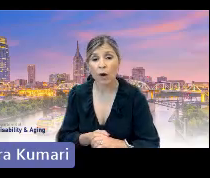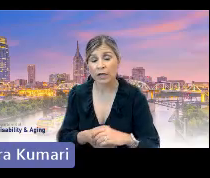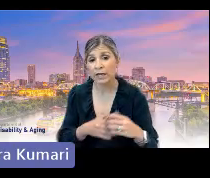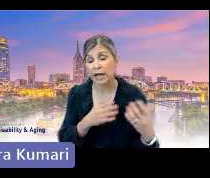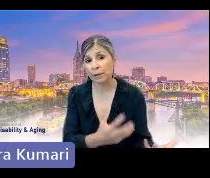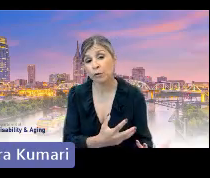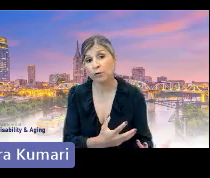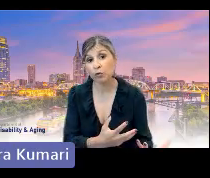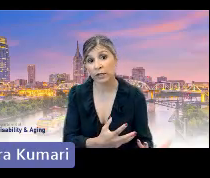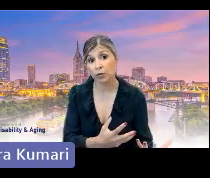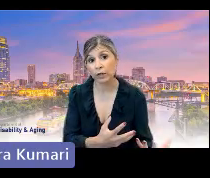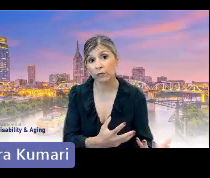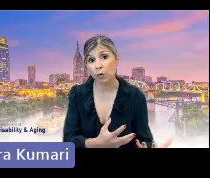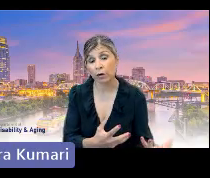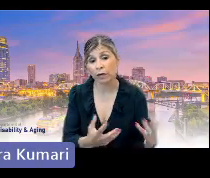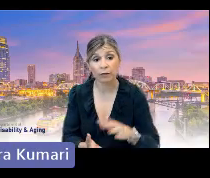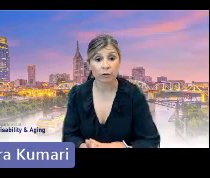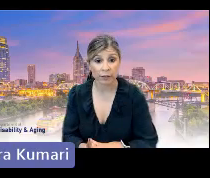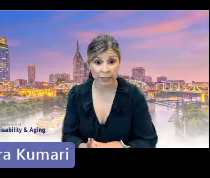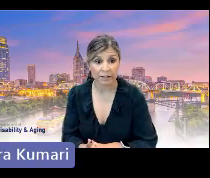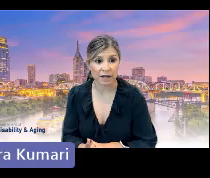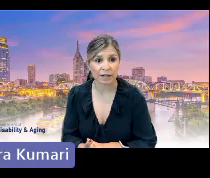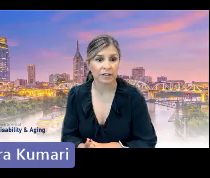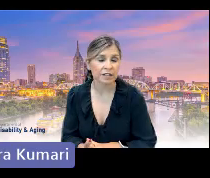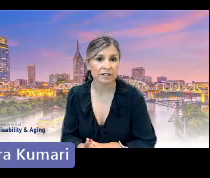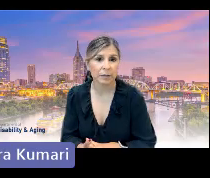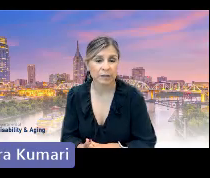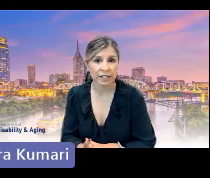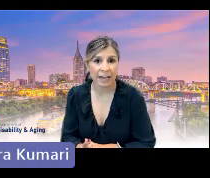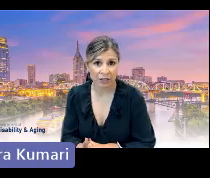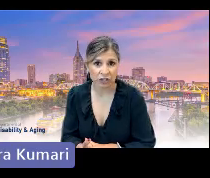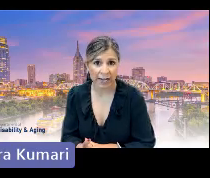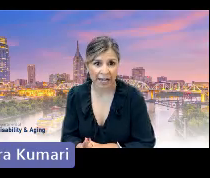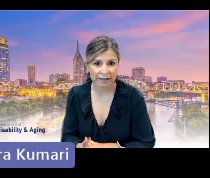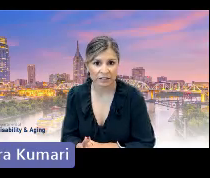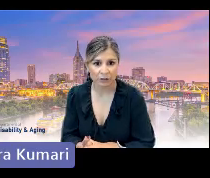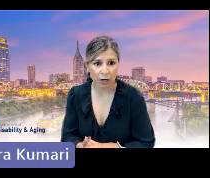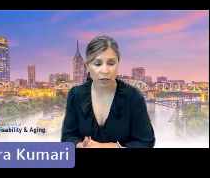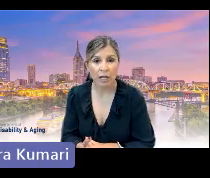Well, in April of 2024, Governor Lee signed the Disability and Aging Act into law.